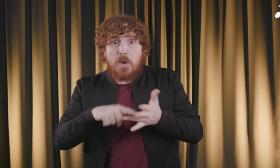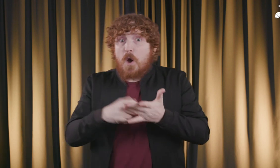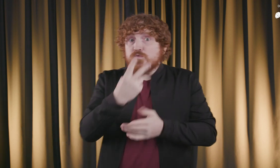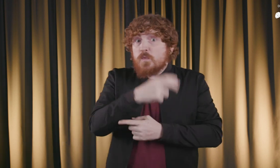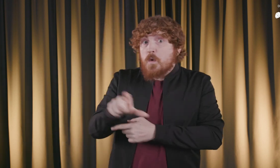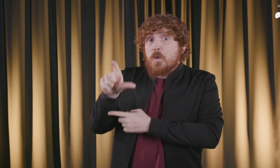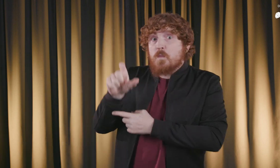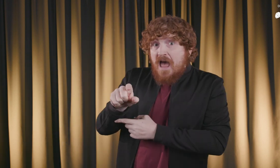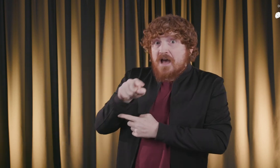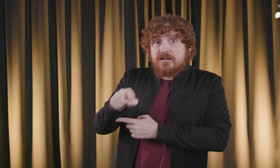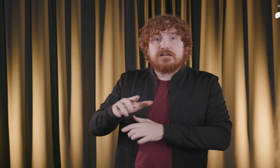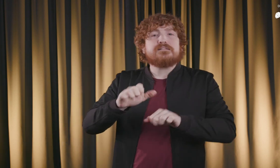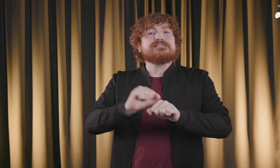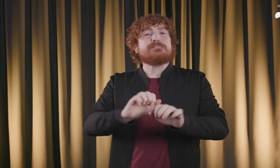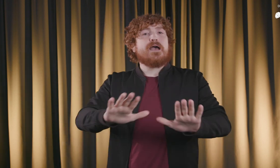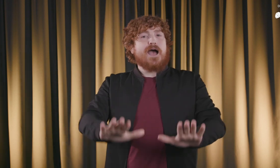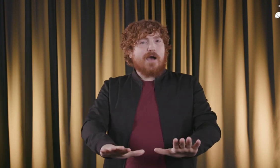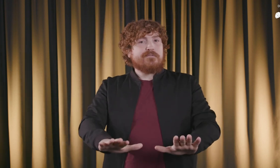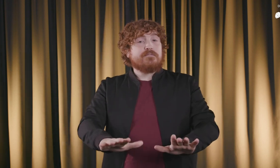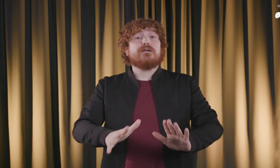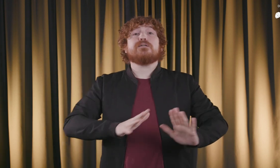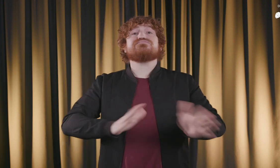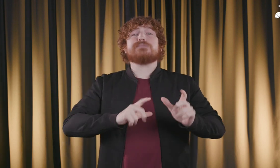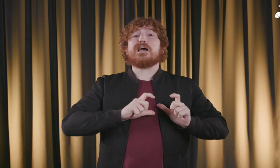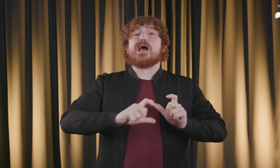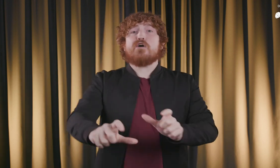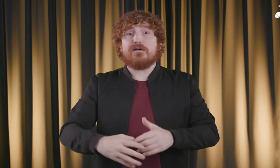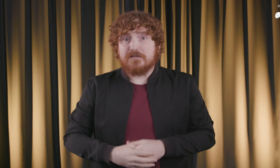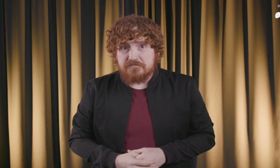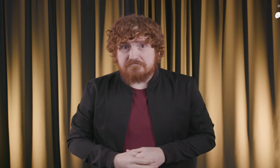or 2012’s ‘Keep Calm and Carry On Signing’ theme.